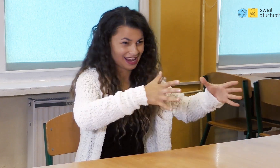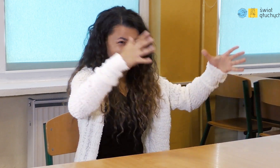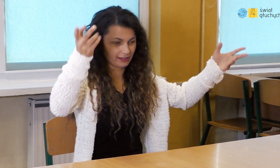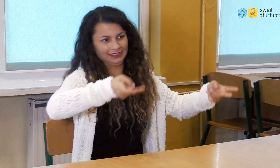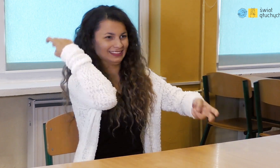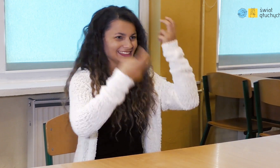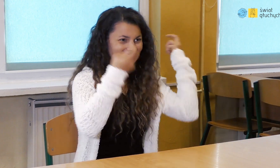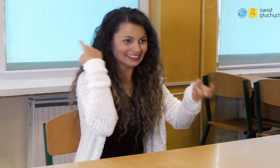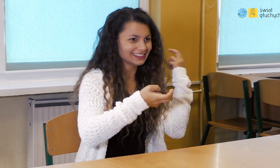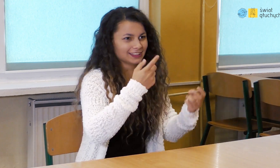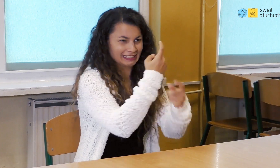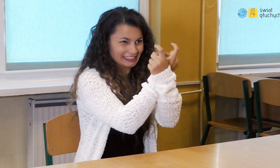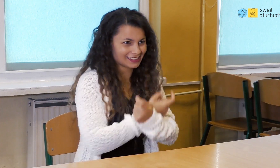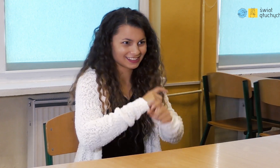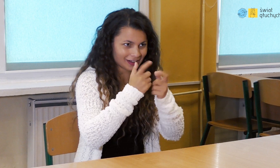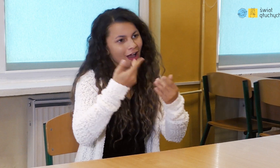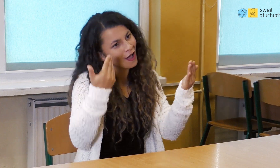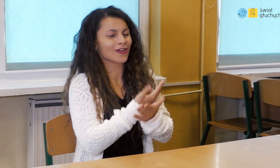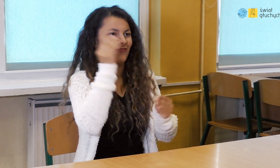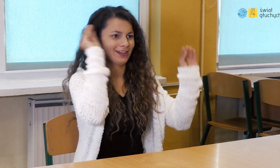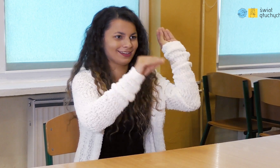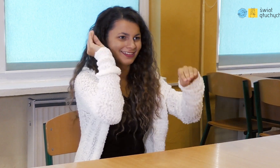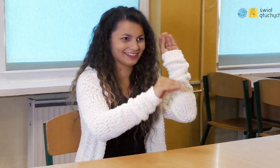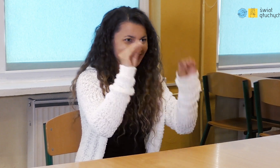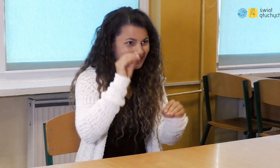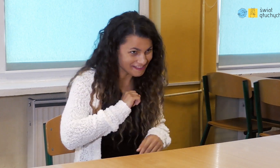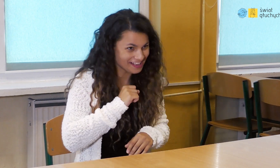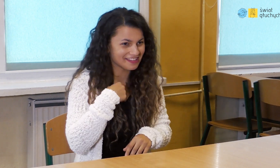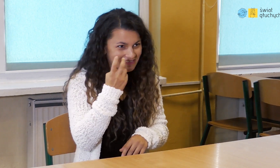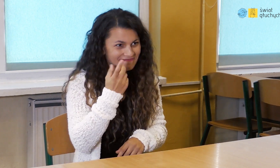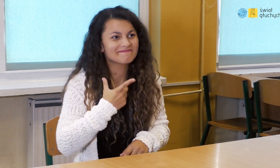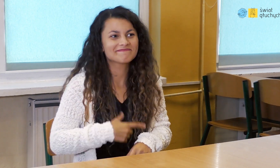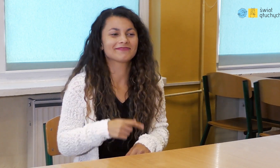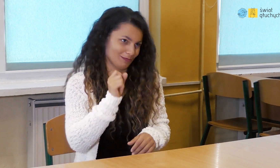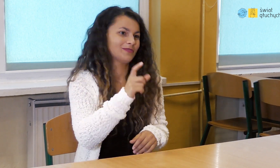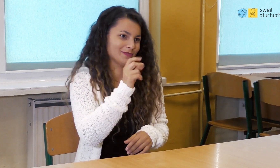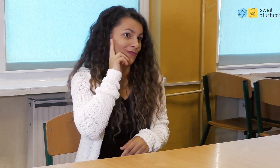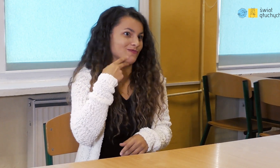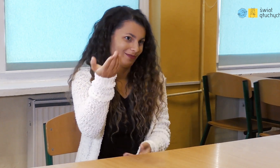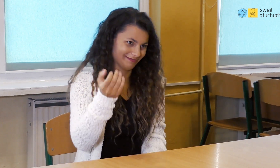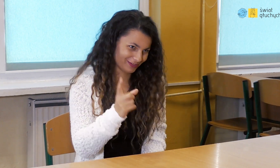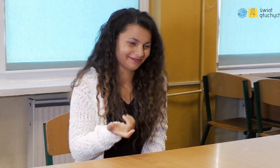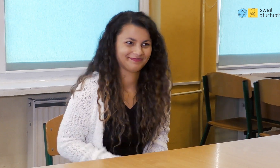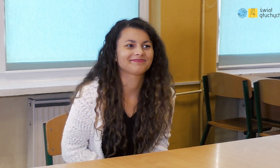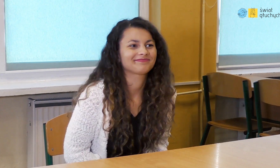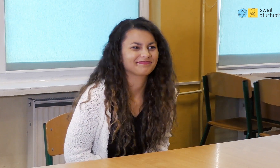You have to take them apart, then put them back together. It's quite interesting. And he's really deaf.